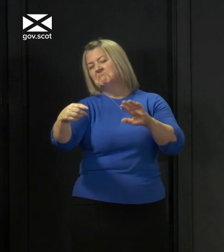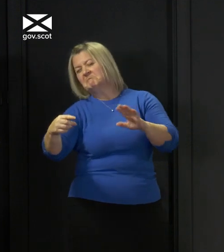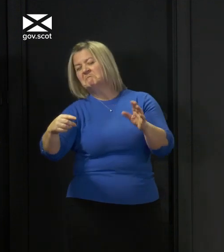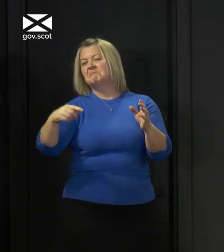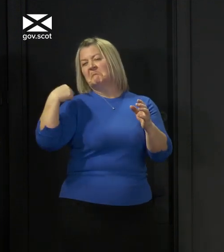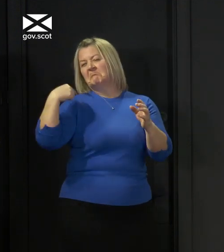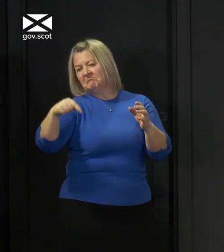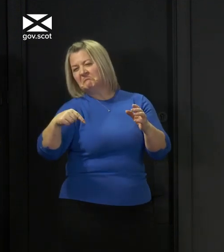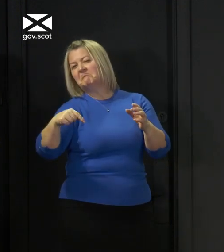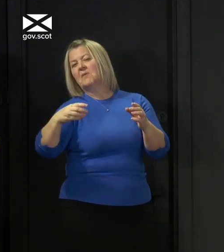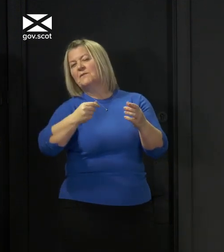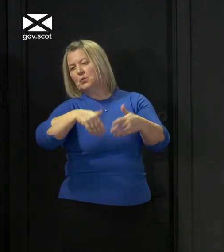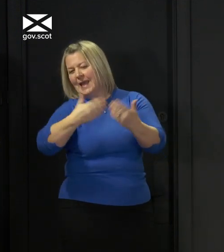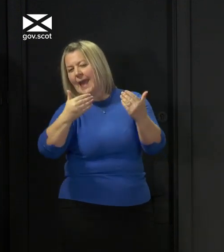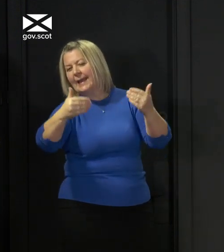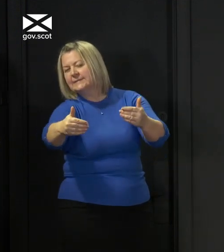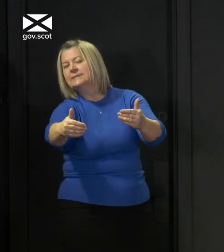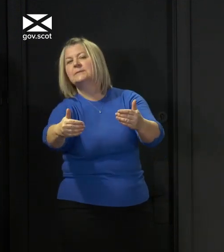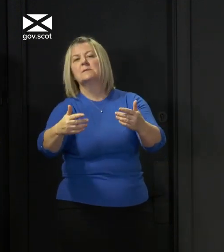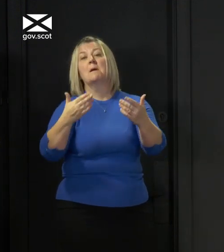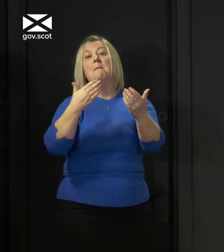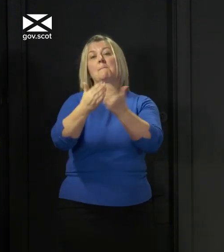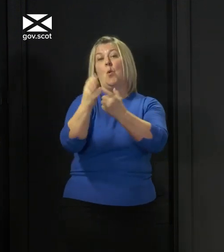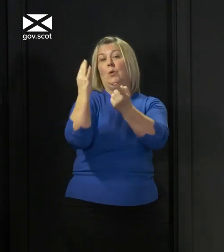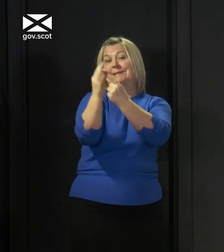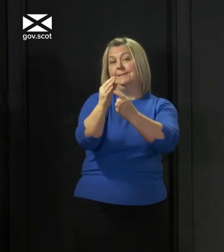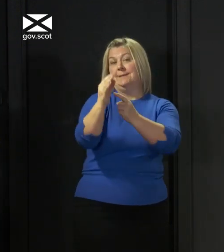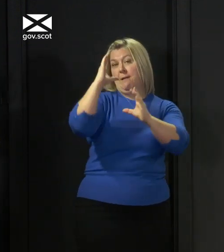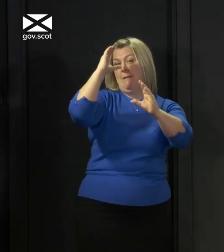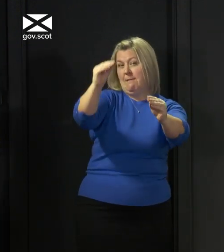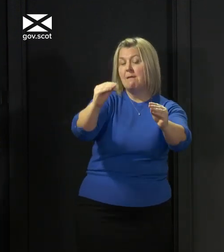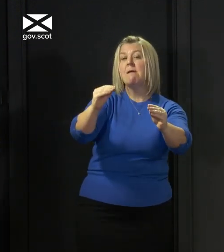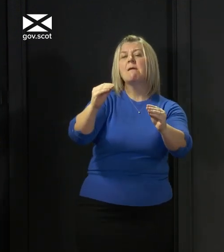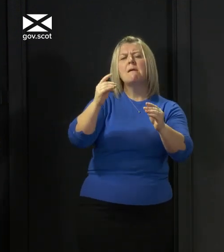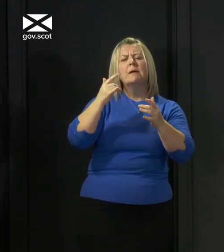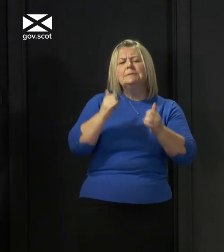of days more detail on exactly what testing we are doing in what categories